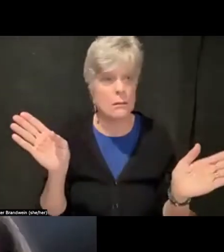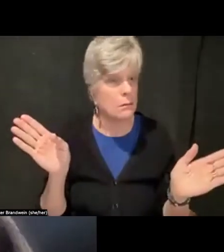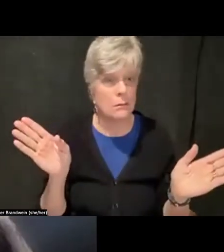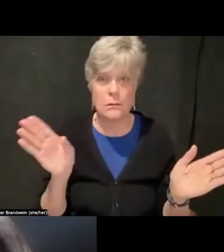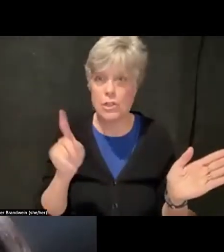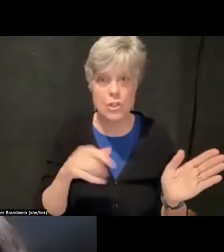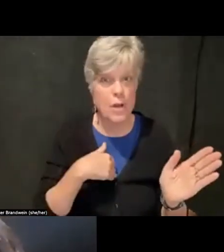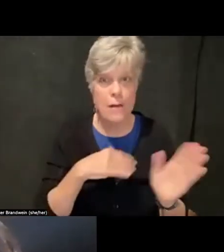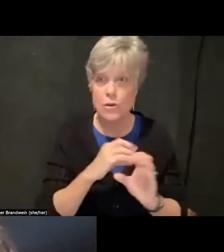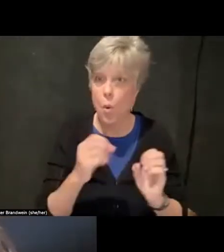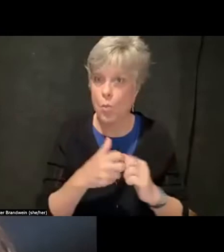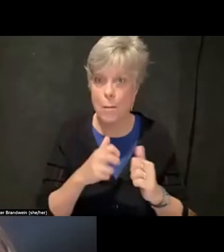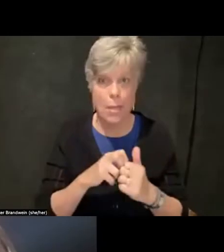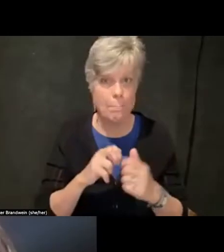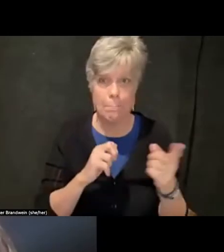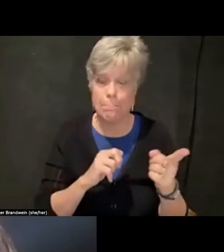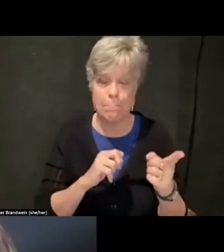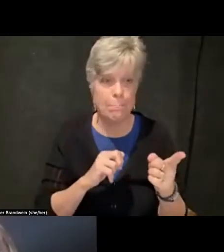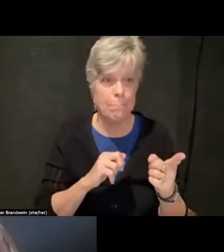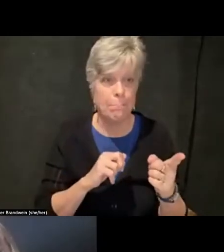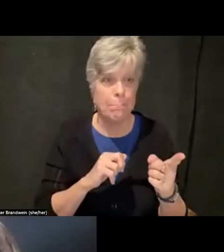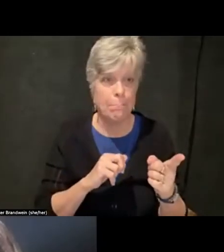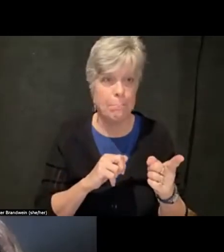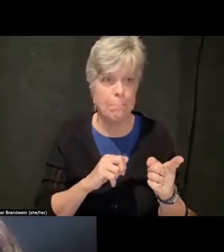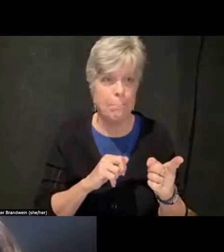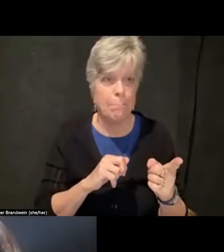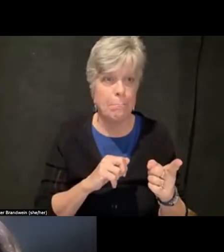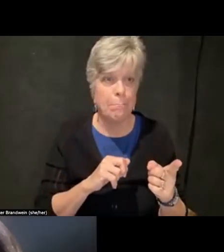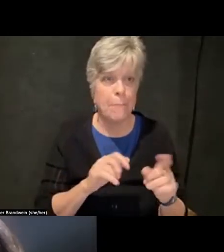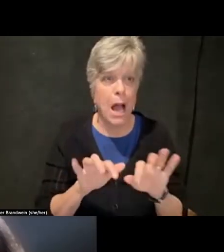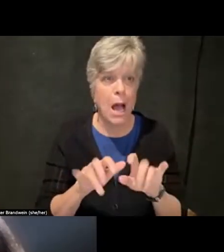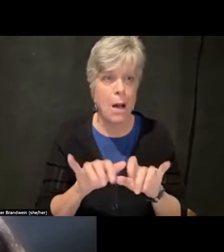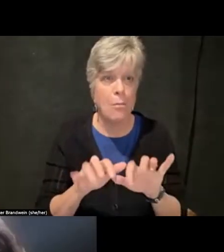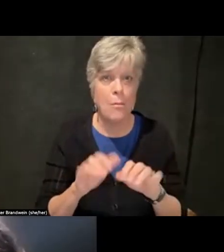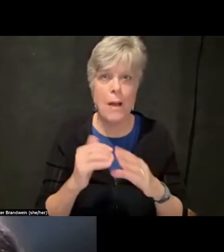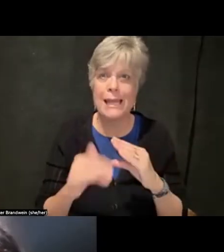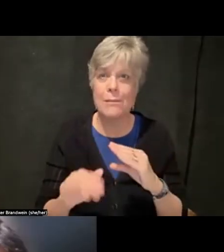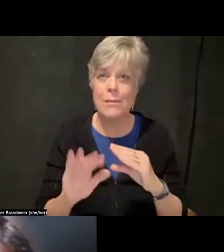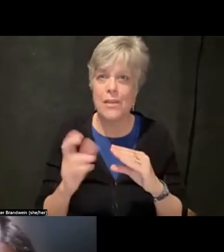If anything though, I'll just put my email in the chat and anybody could email me for it.